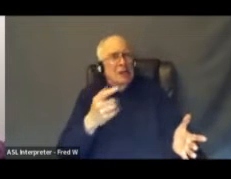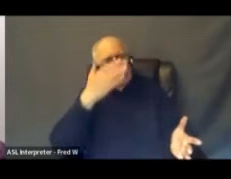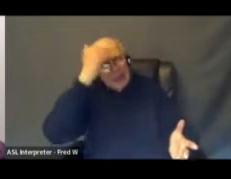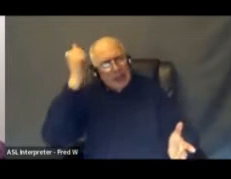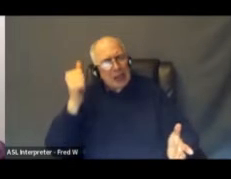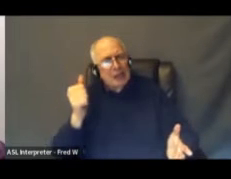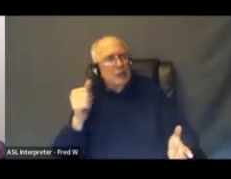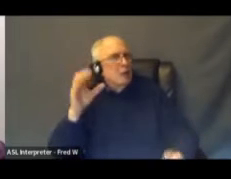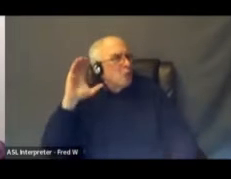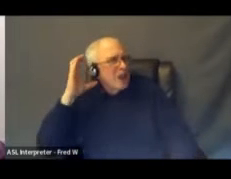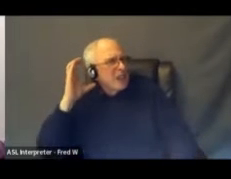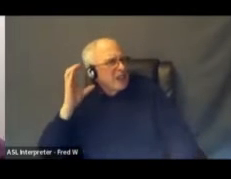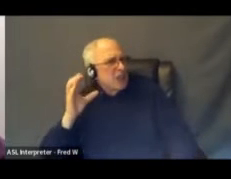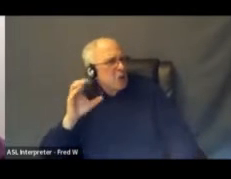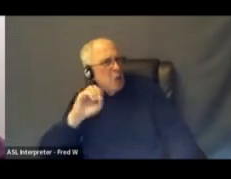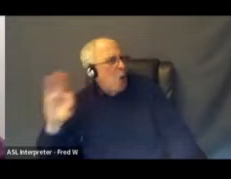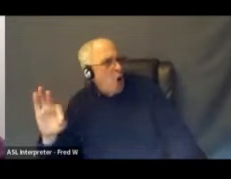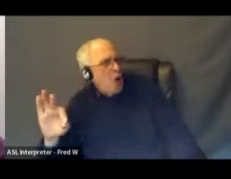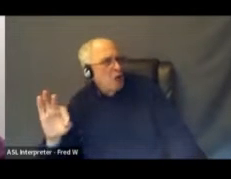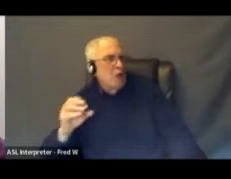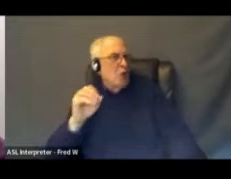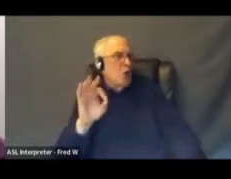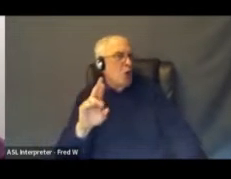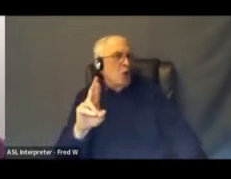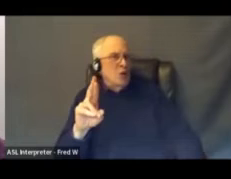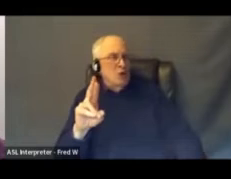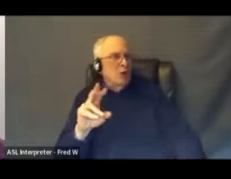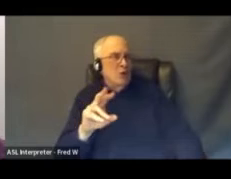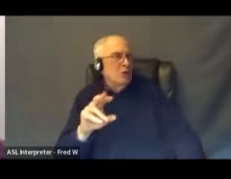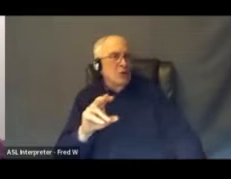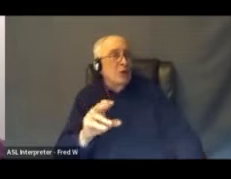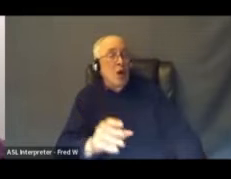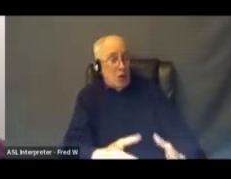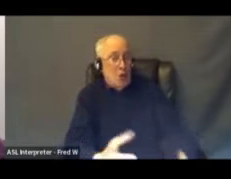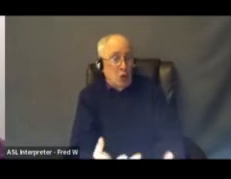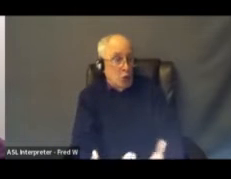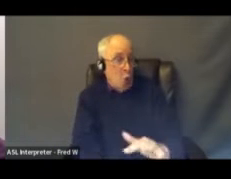off the radio or do you ever forget to turn off the butane on your cooking stove when you're trying to heat up your tent?